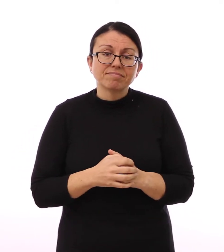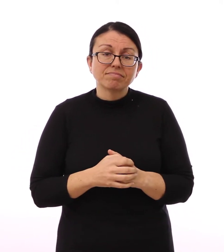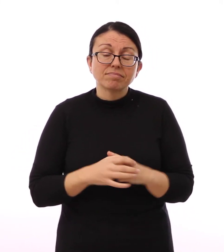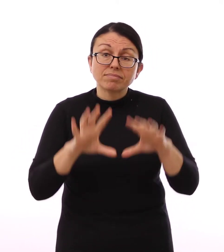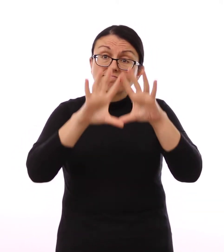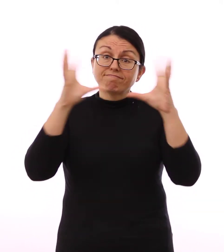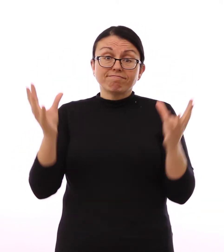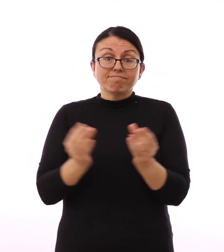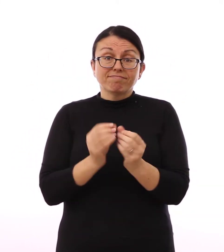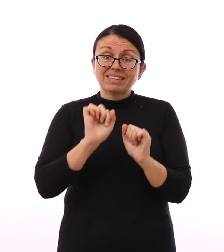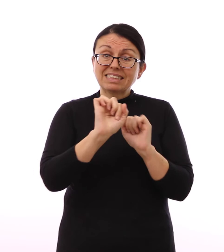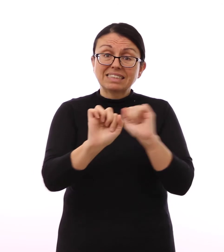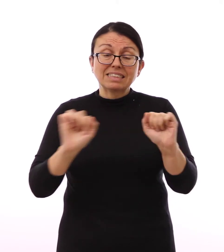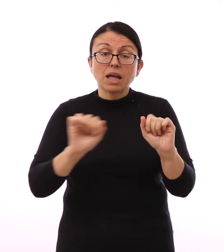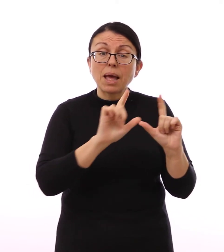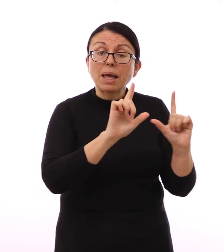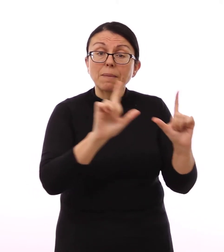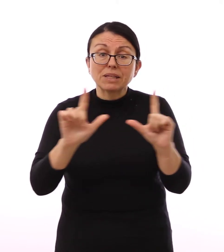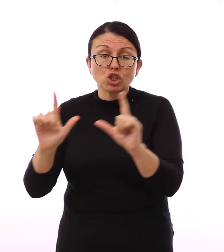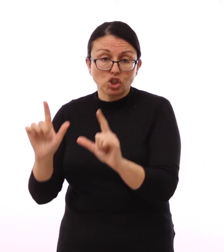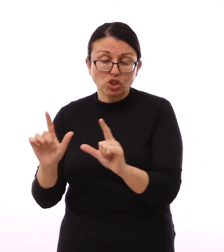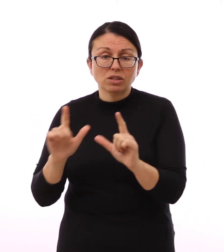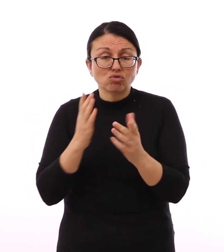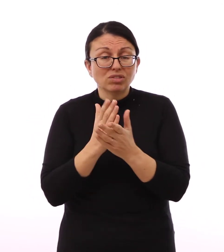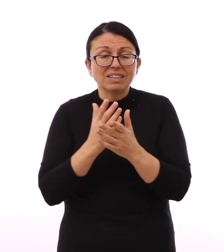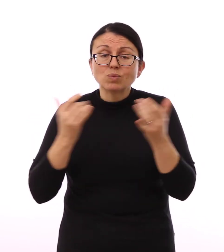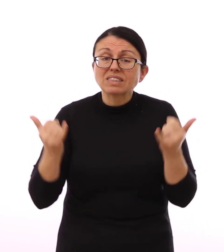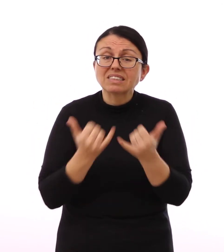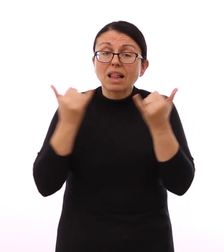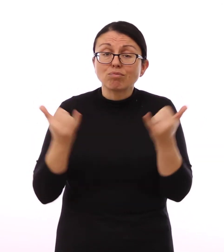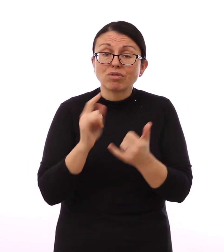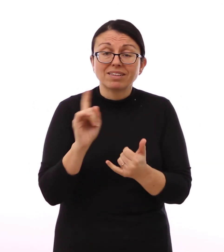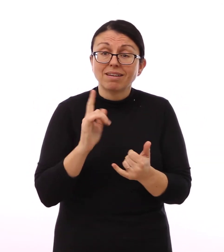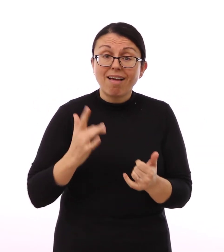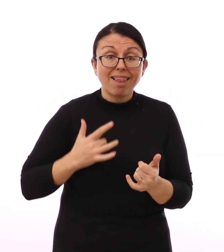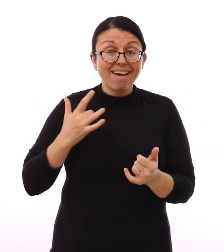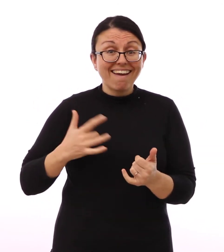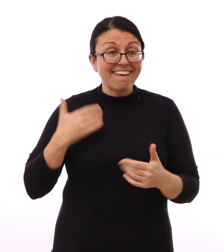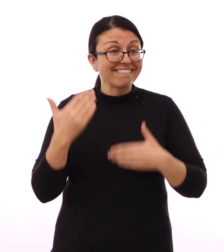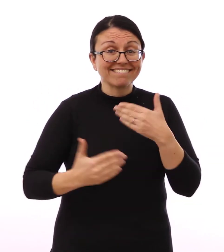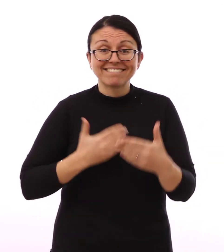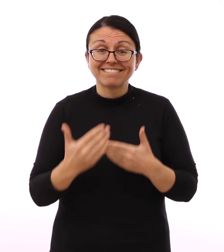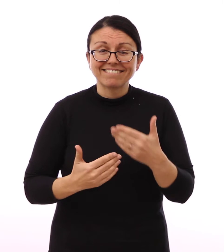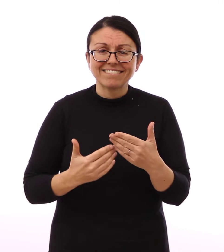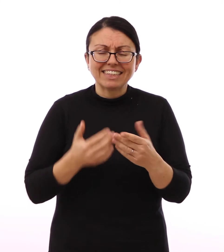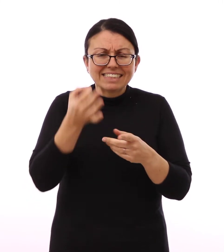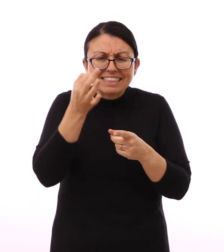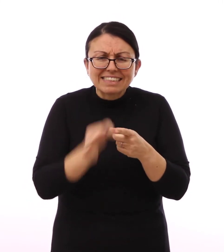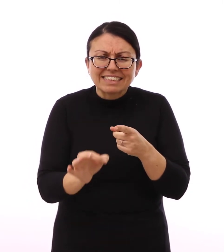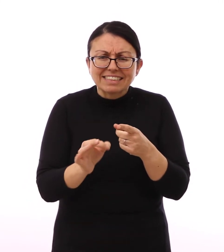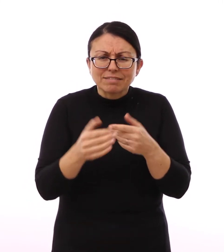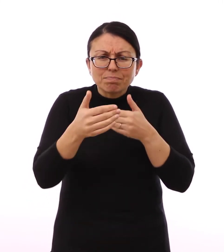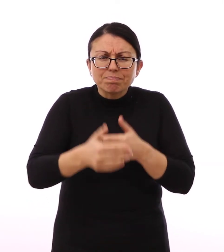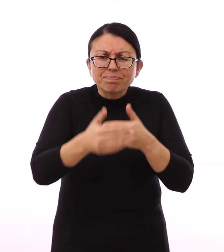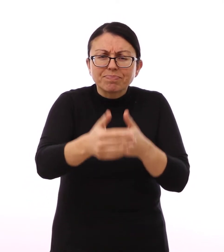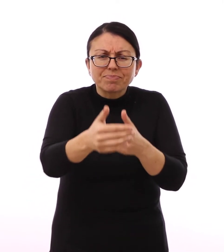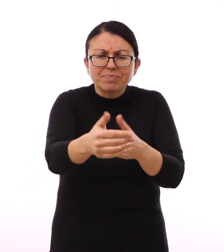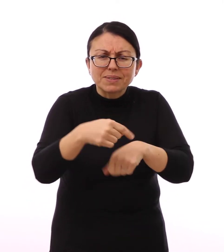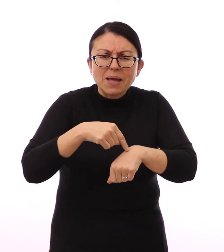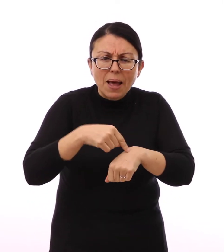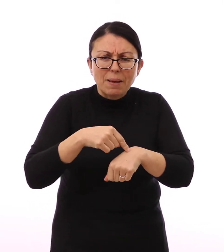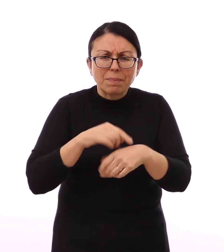Overall, these images are about the celebration of being alive in these very specific moments,